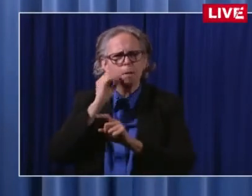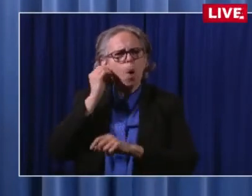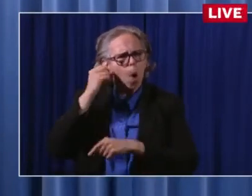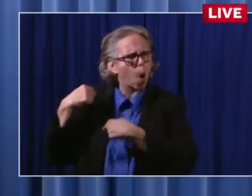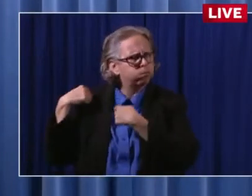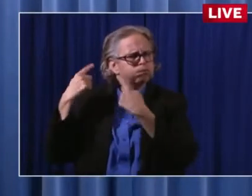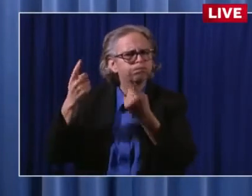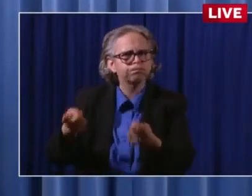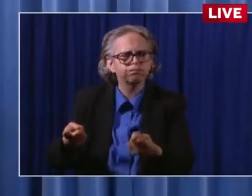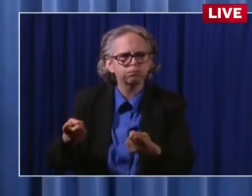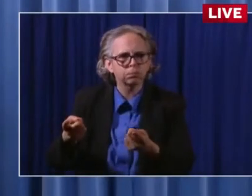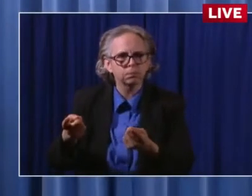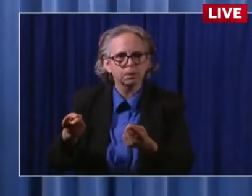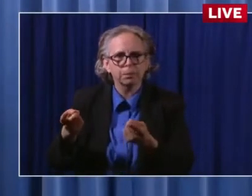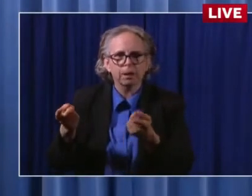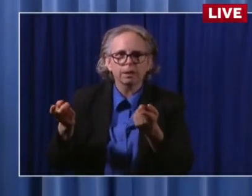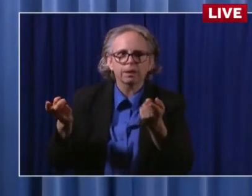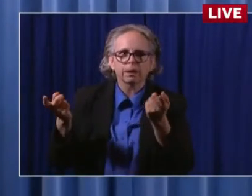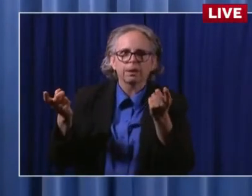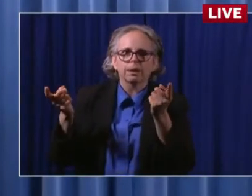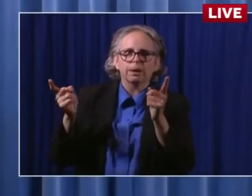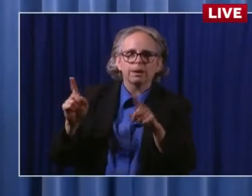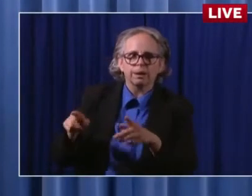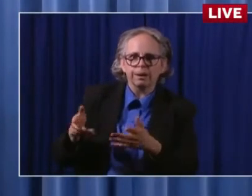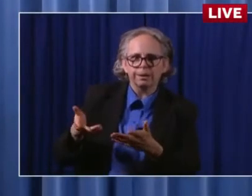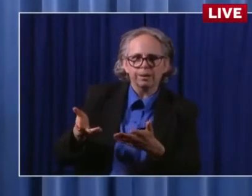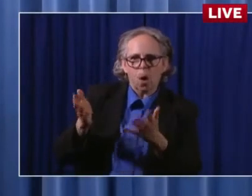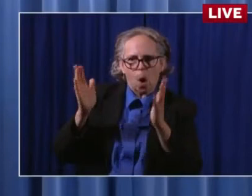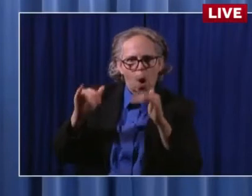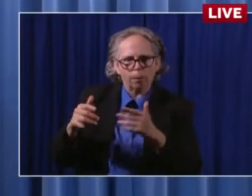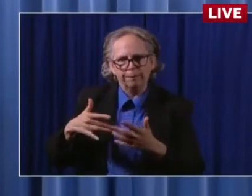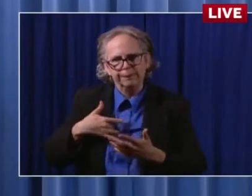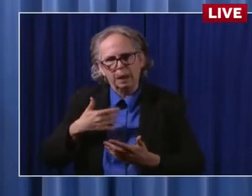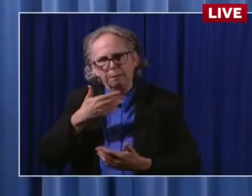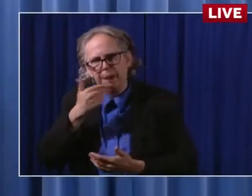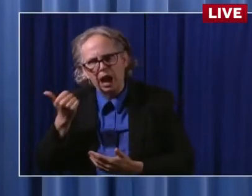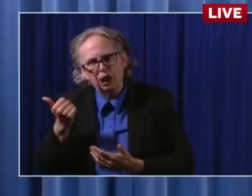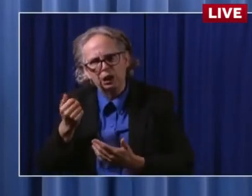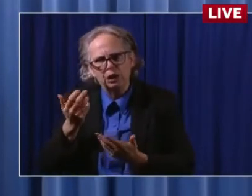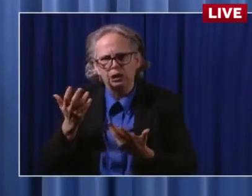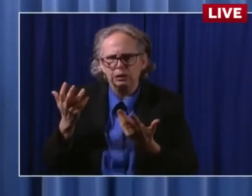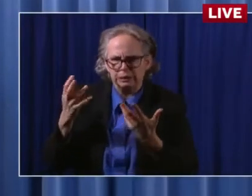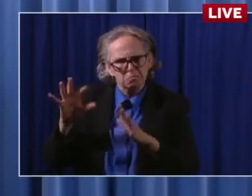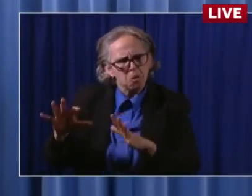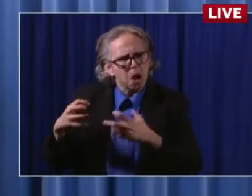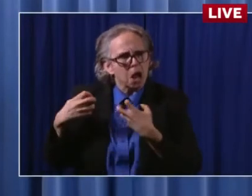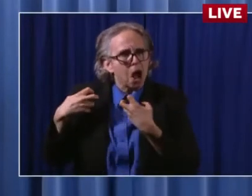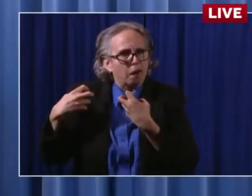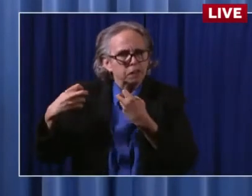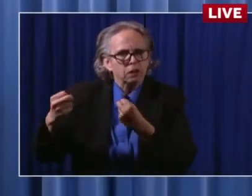THE INDIVIDUAL HAS BEEN WORKING FROM HOME SINCE THE START OF THIS PANDEMIC.